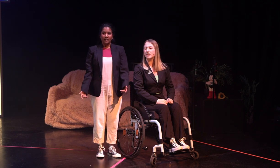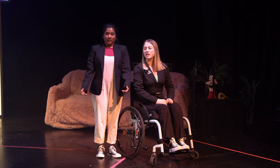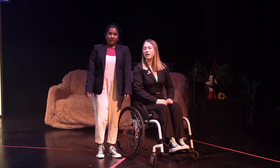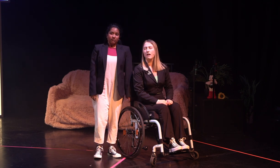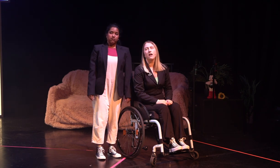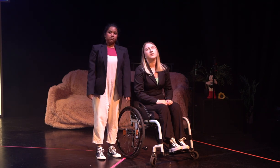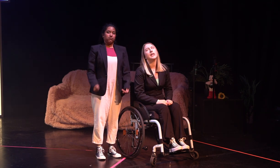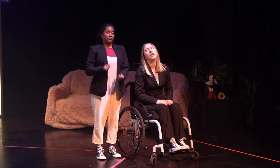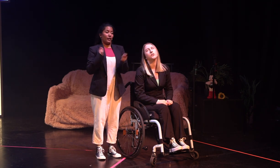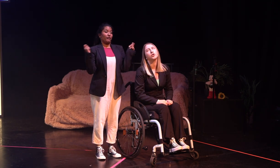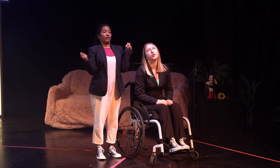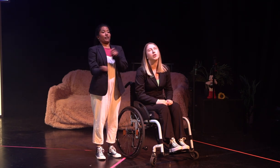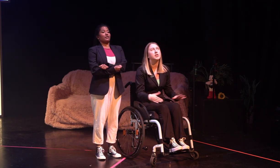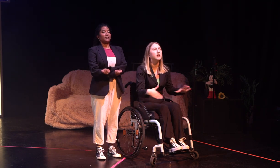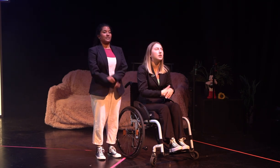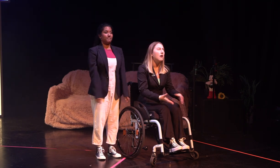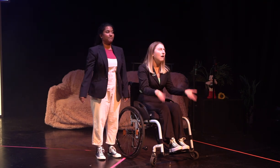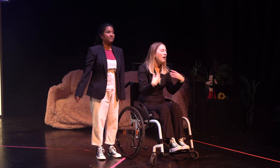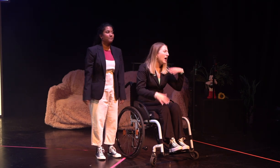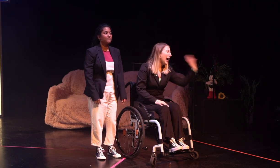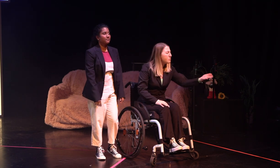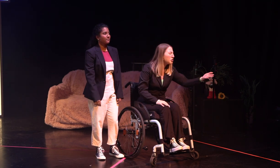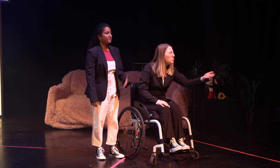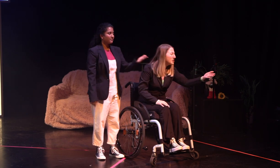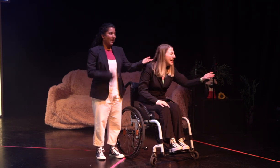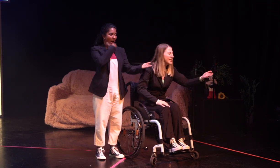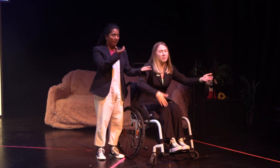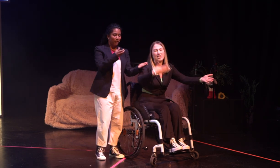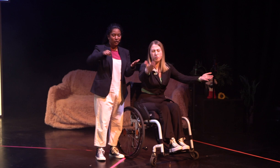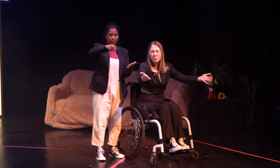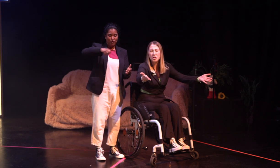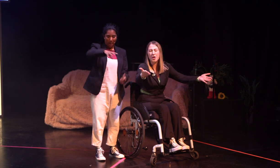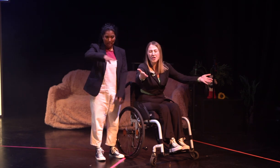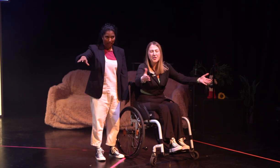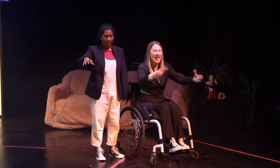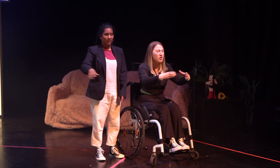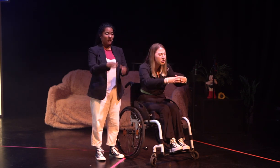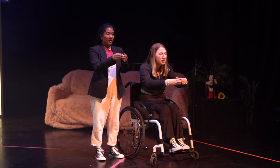deconstructed. Apples on one side of the plate, crumbles on the other, and custard